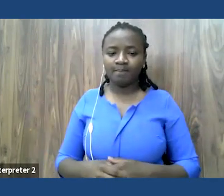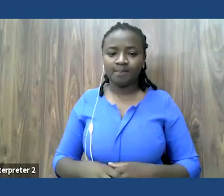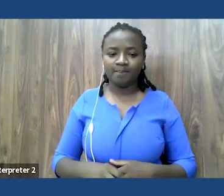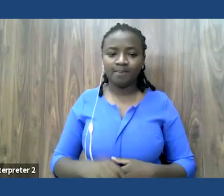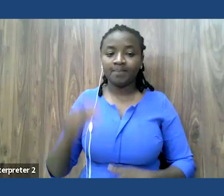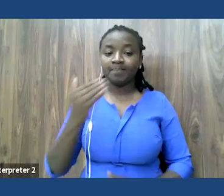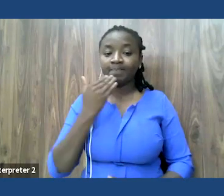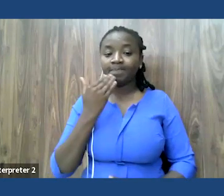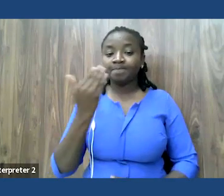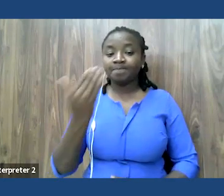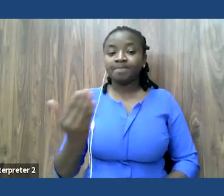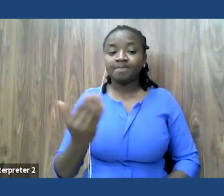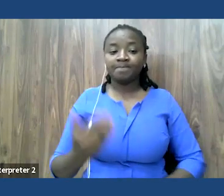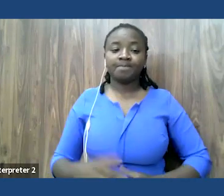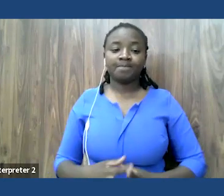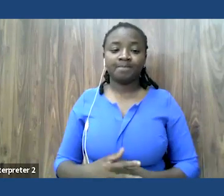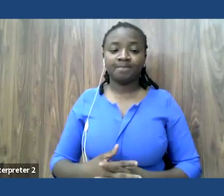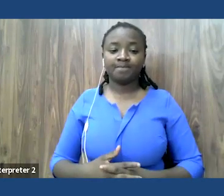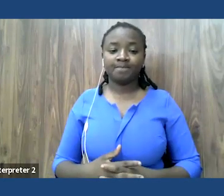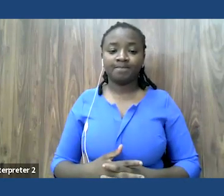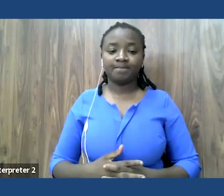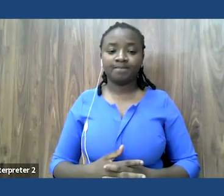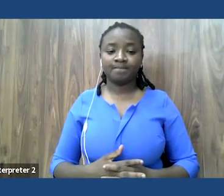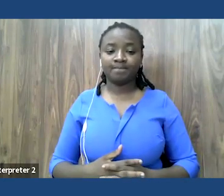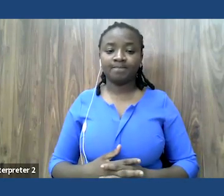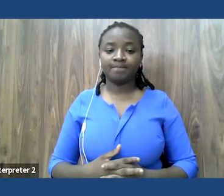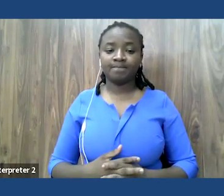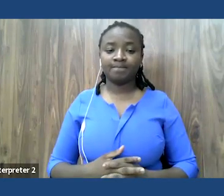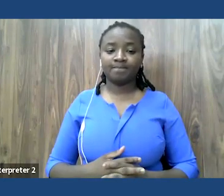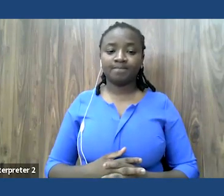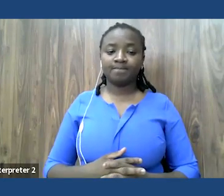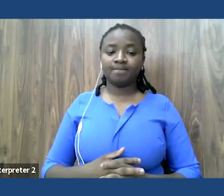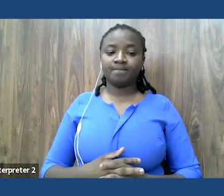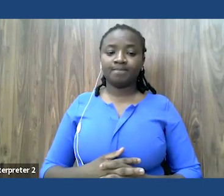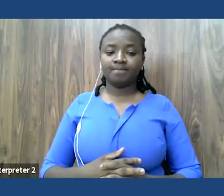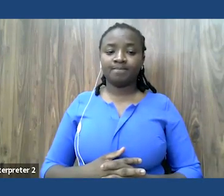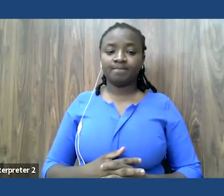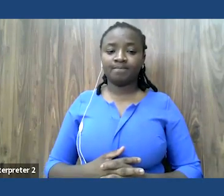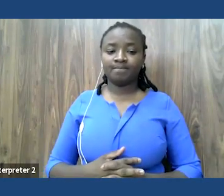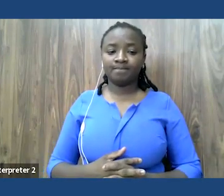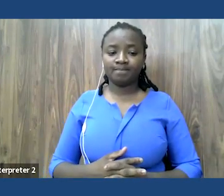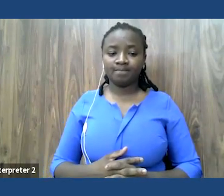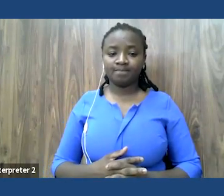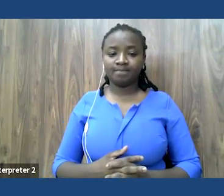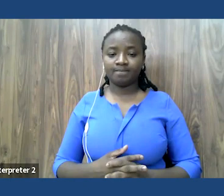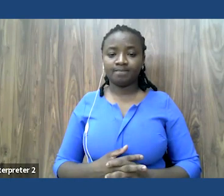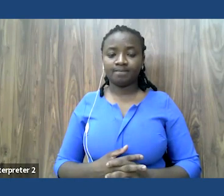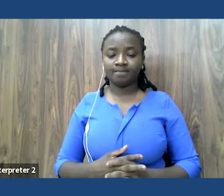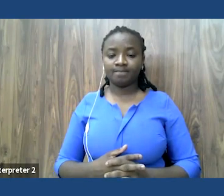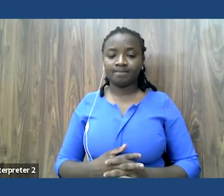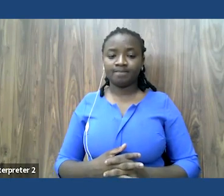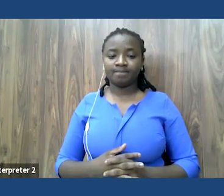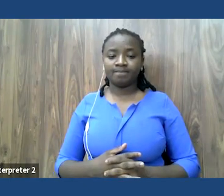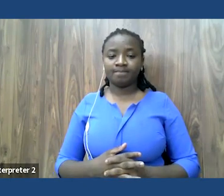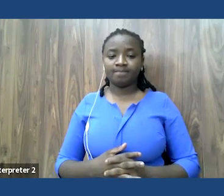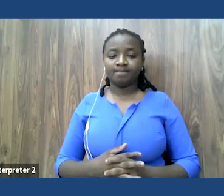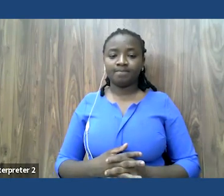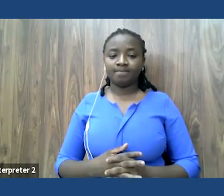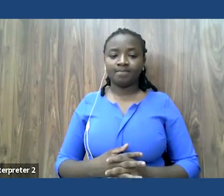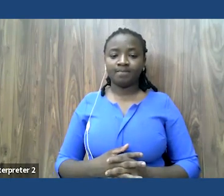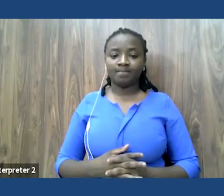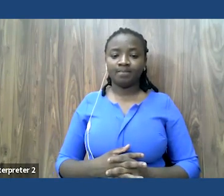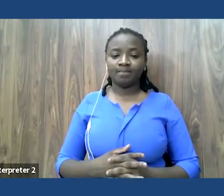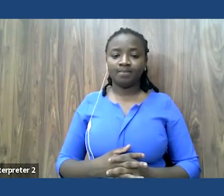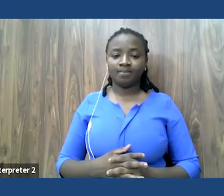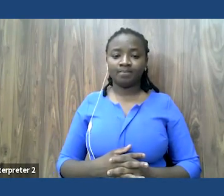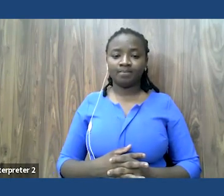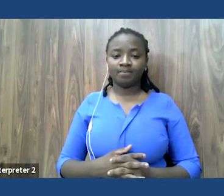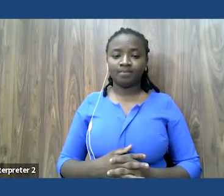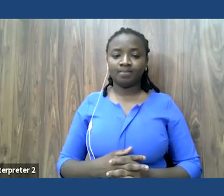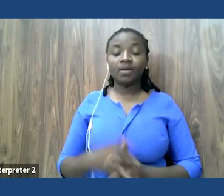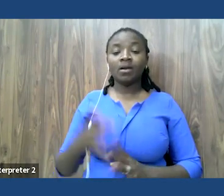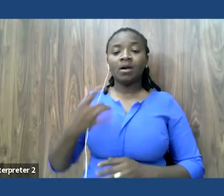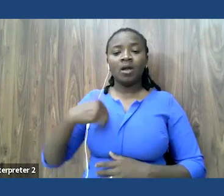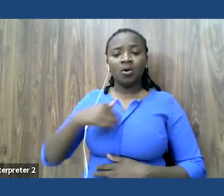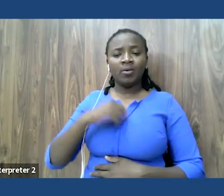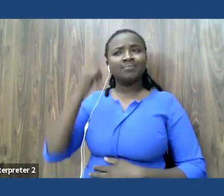For us, we created after we looked for 20 years the UN has been dealing with these issues.